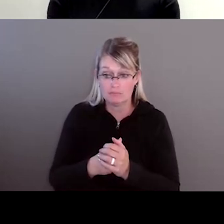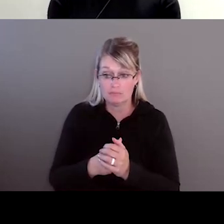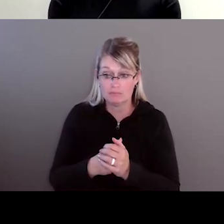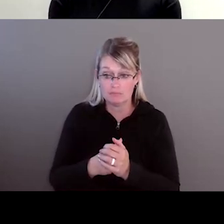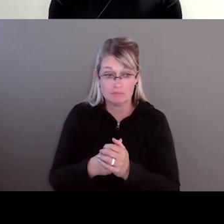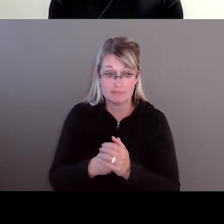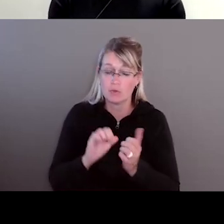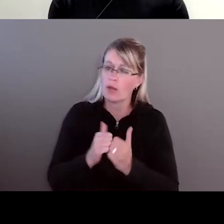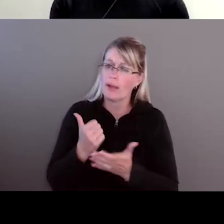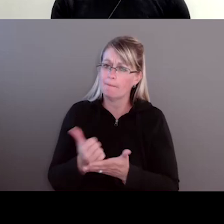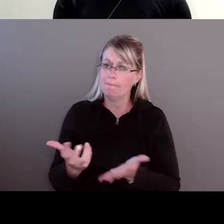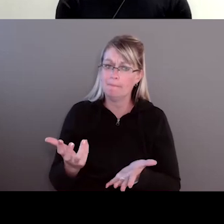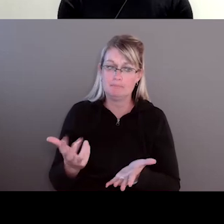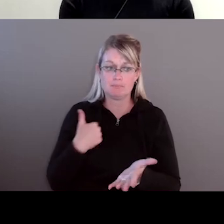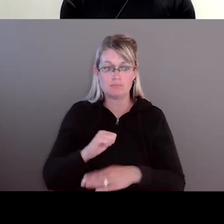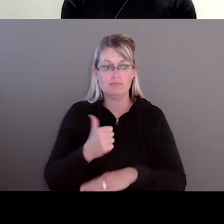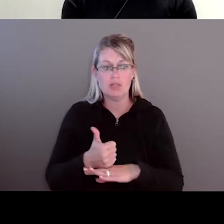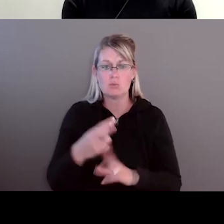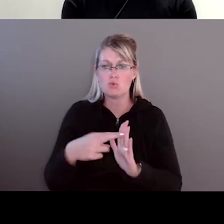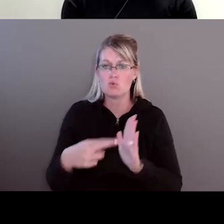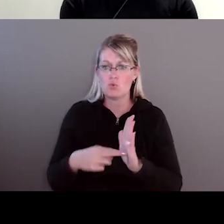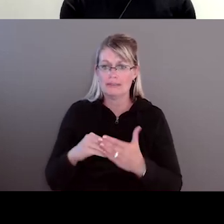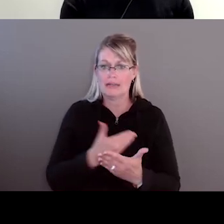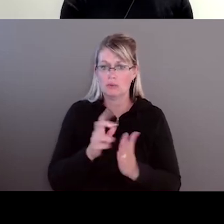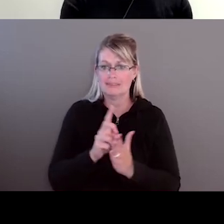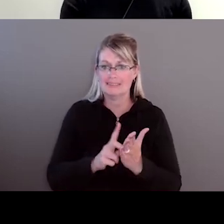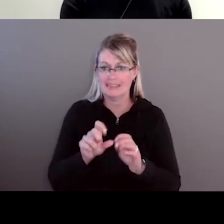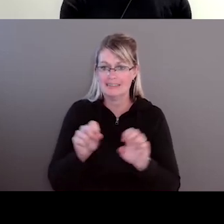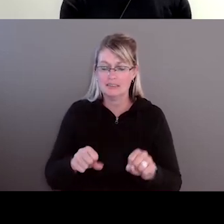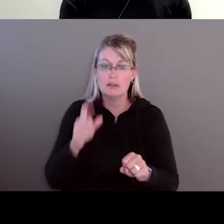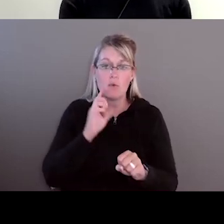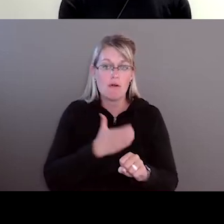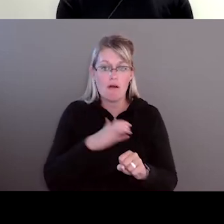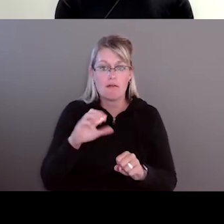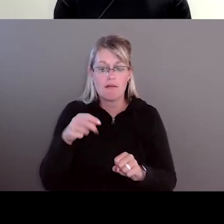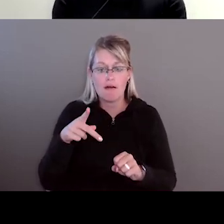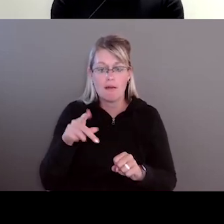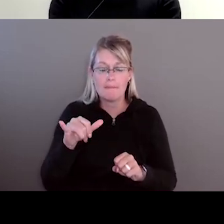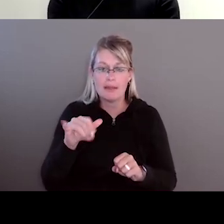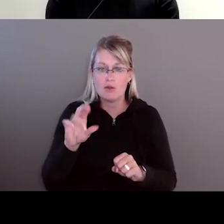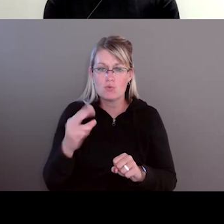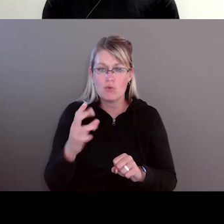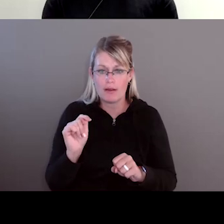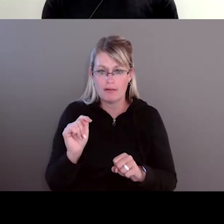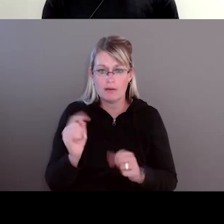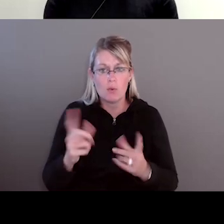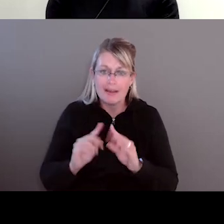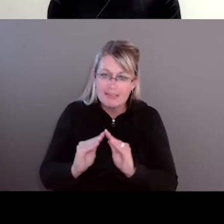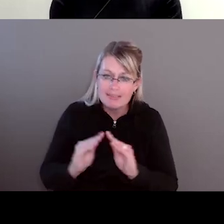this? We establish rules and our design system for copywriters. We want them to use clear consistent